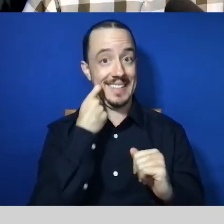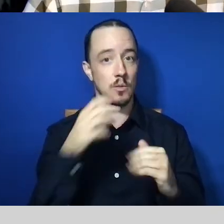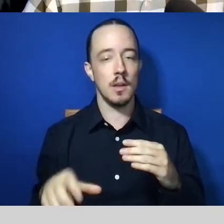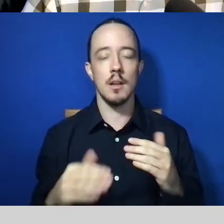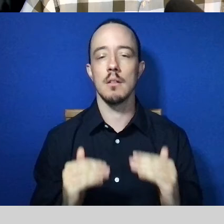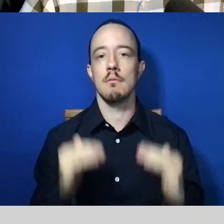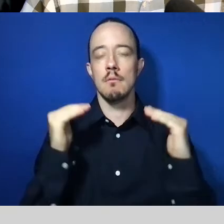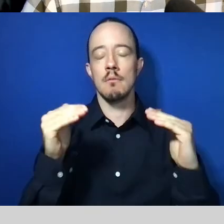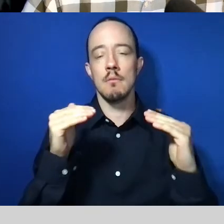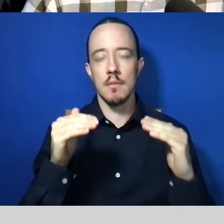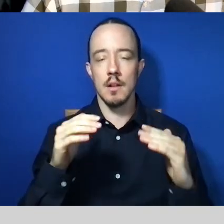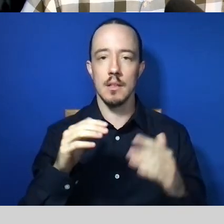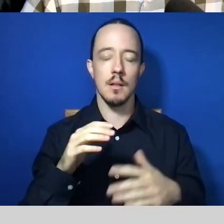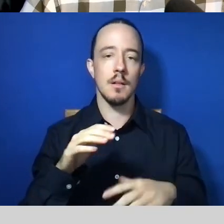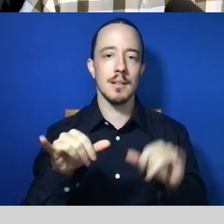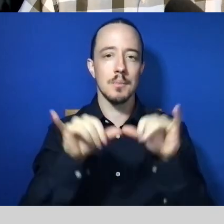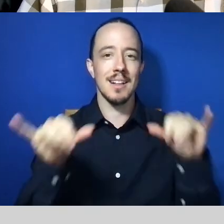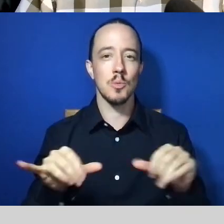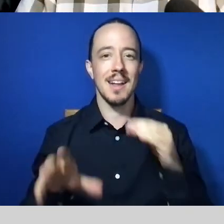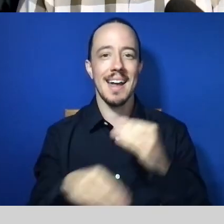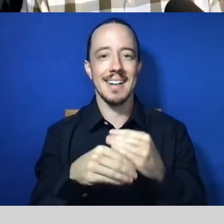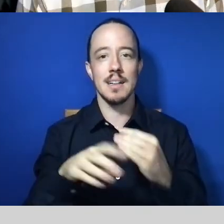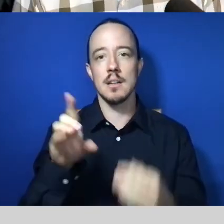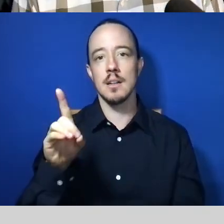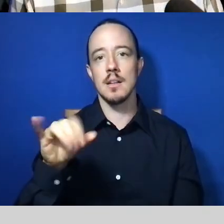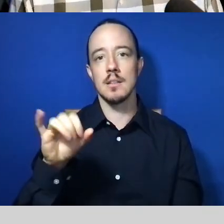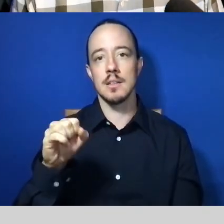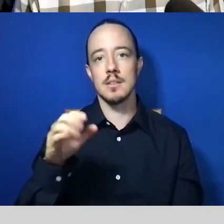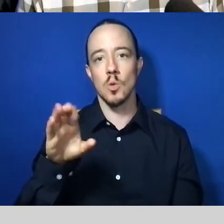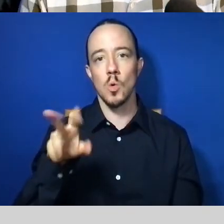which was different than Slack's messaging support